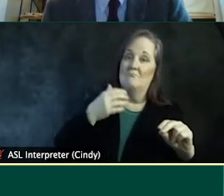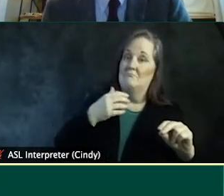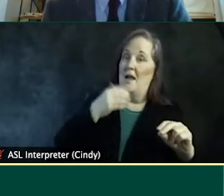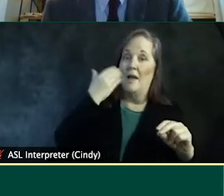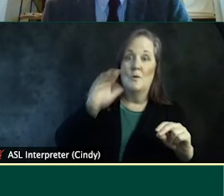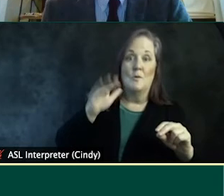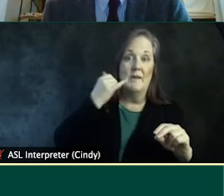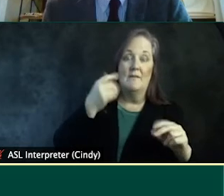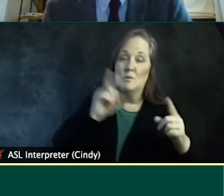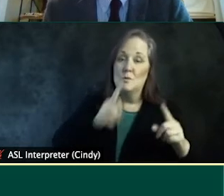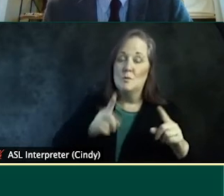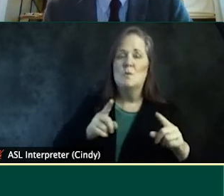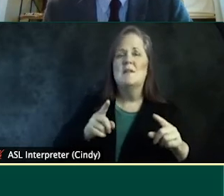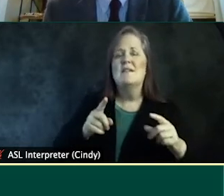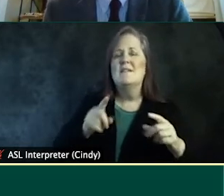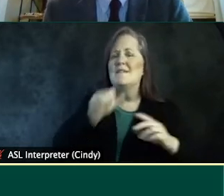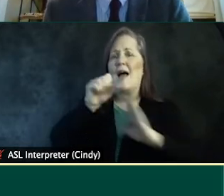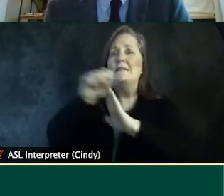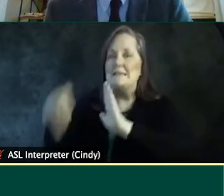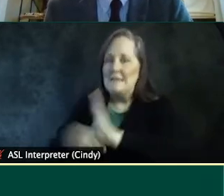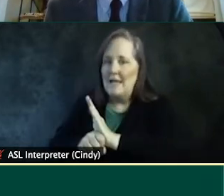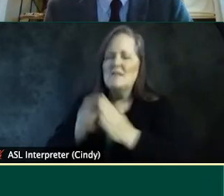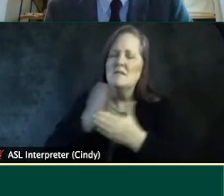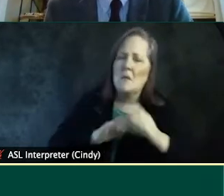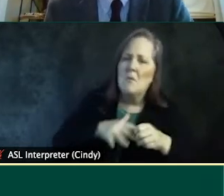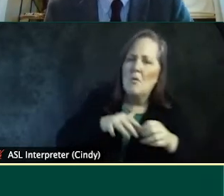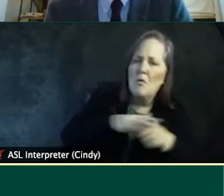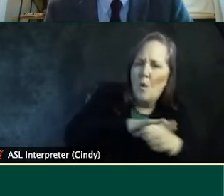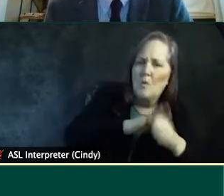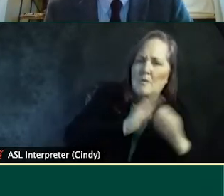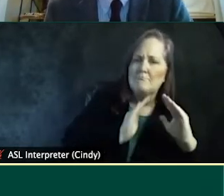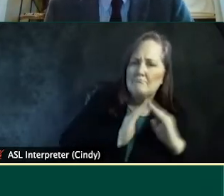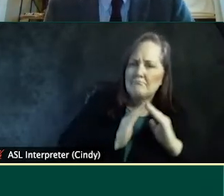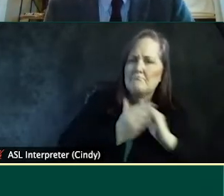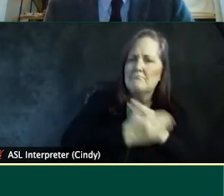and other app-based delivery companies and not other forms